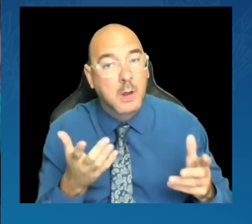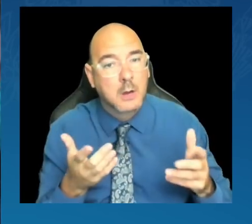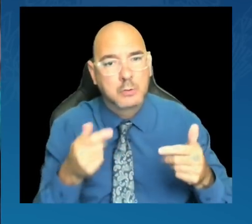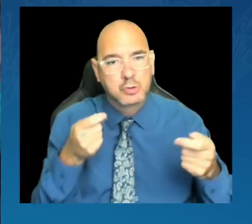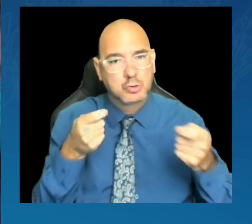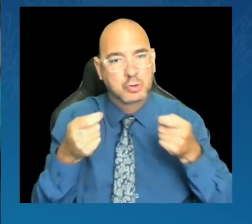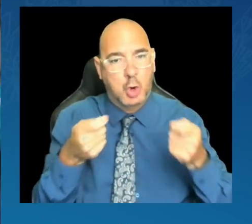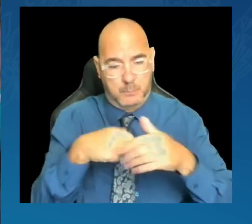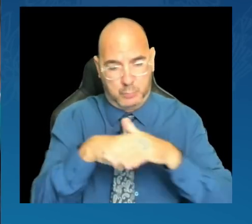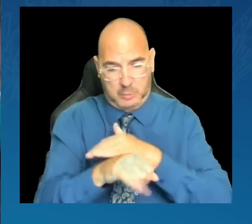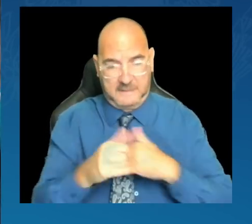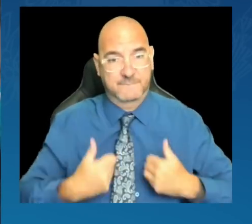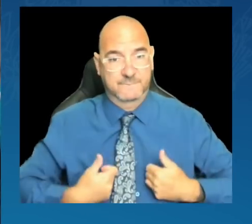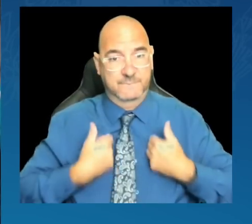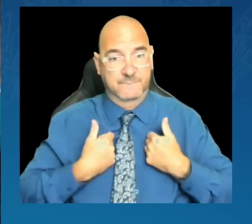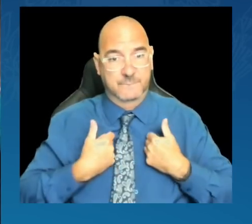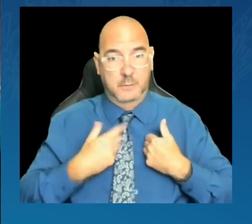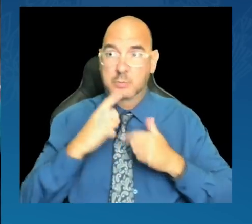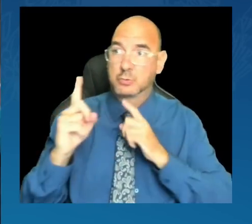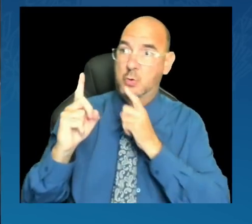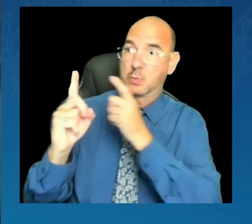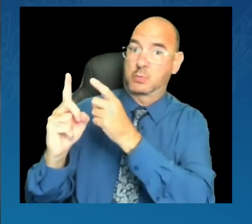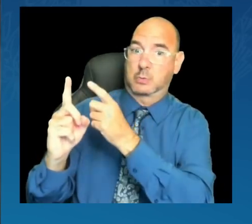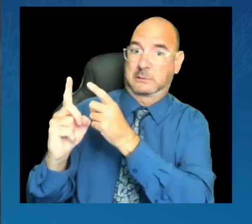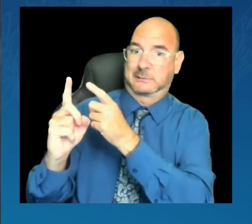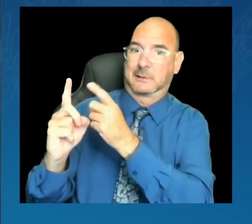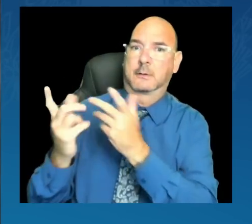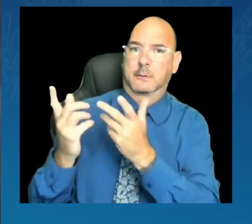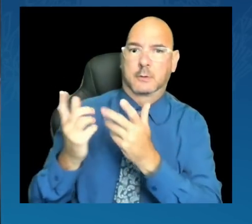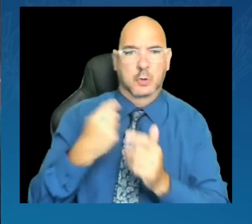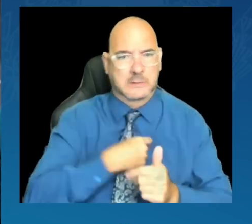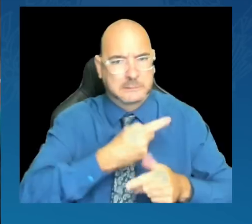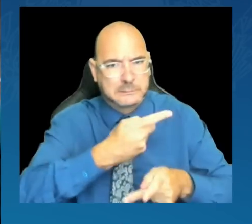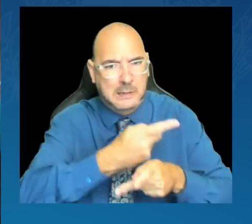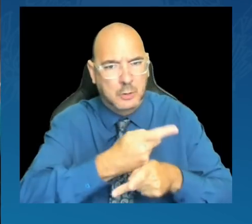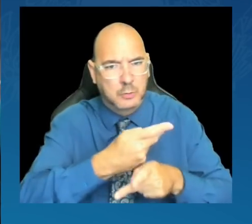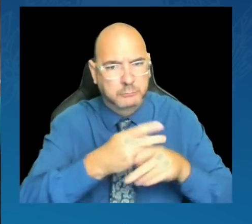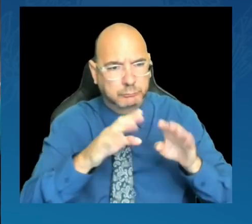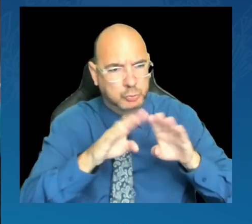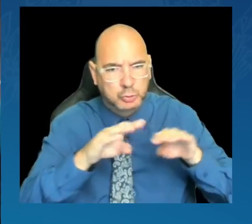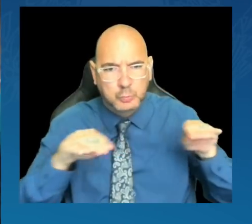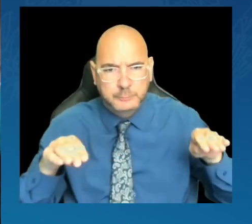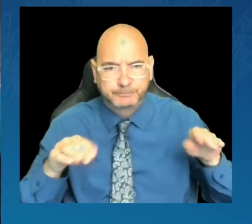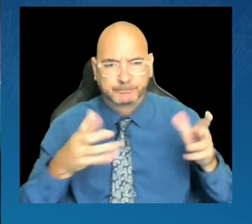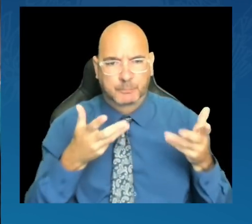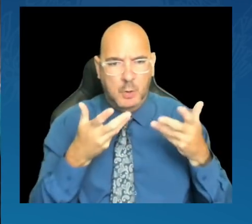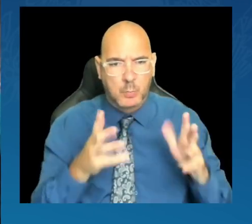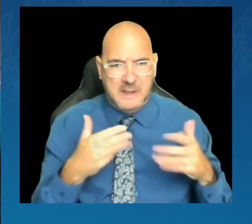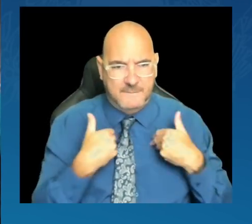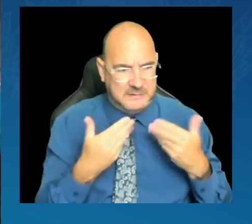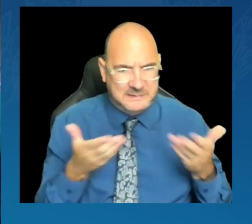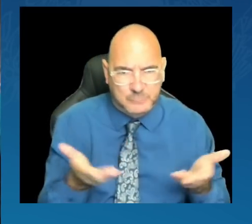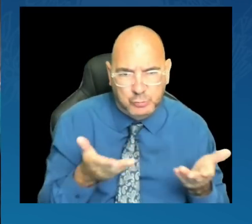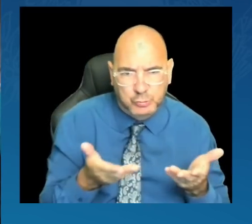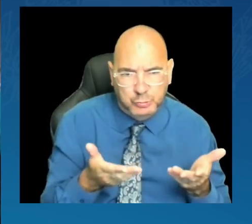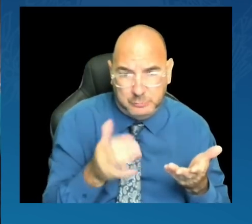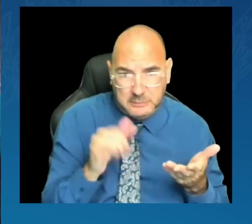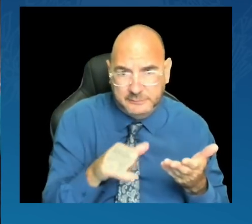then then we will be taking care of children who are already here. But that is not happening year after year.